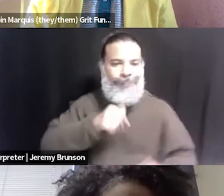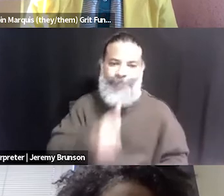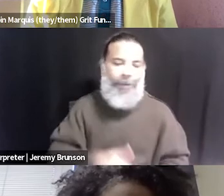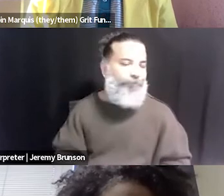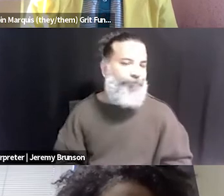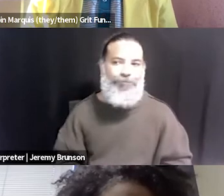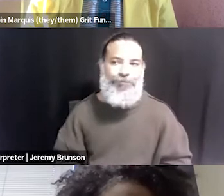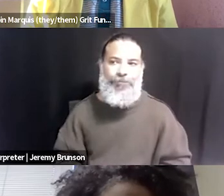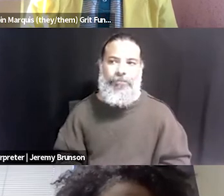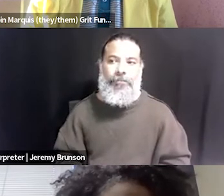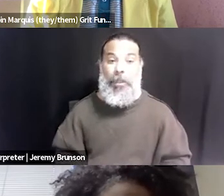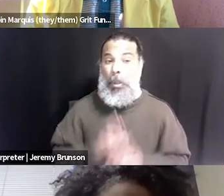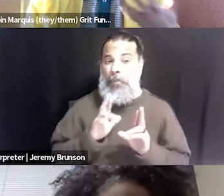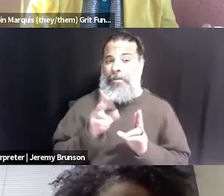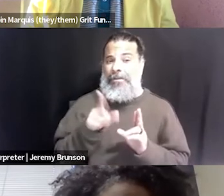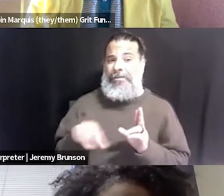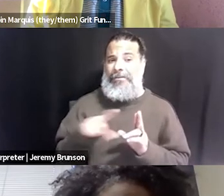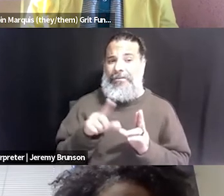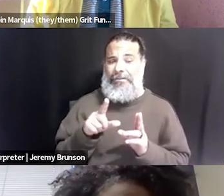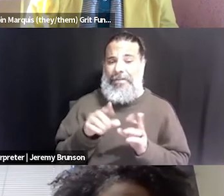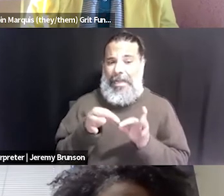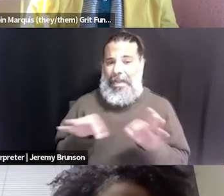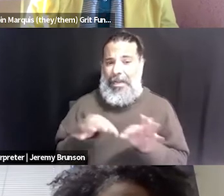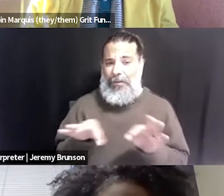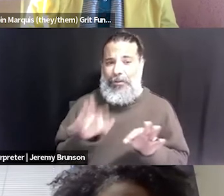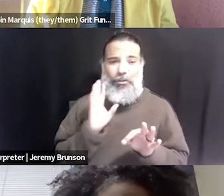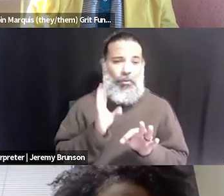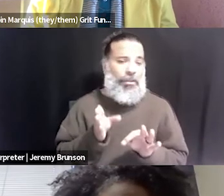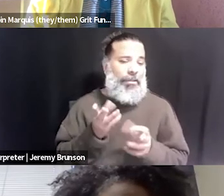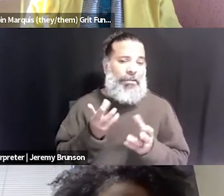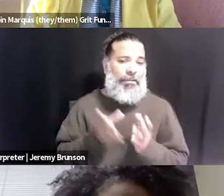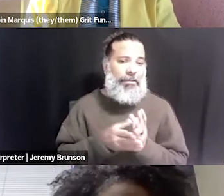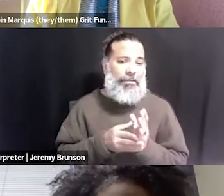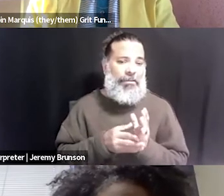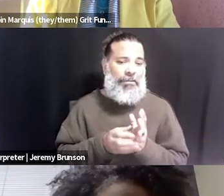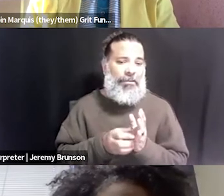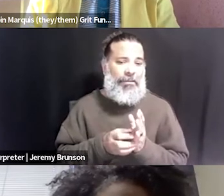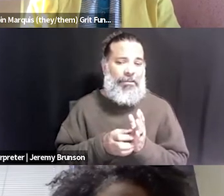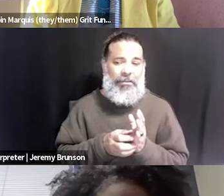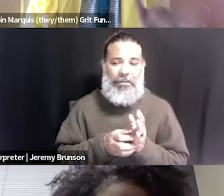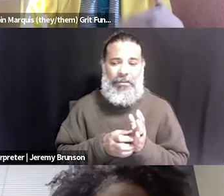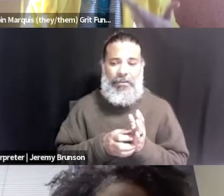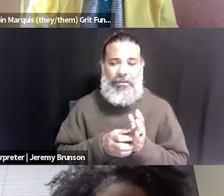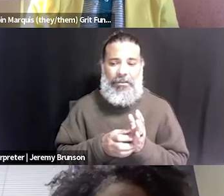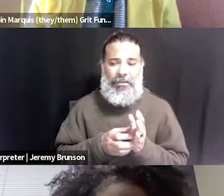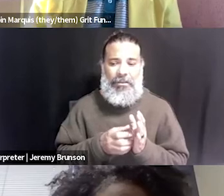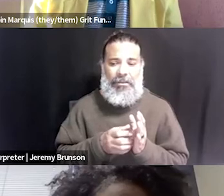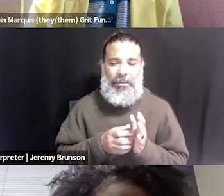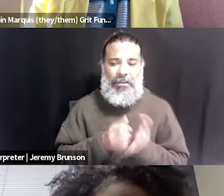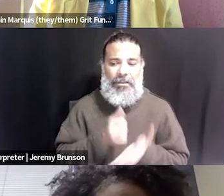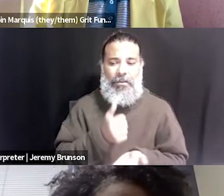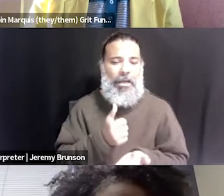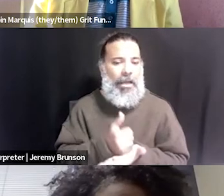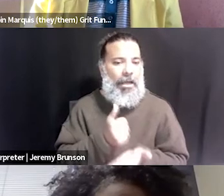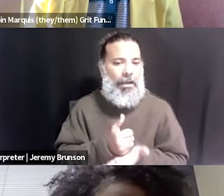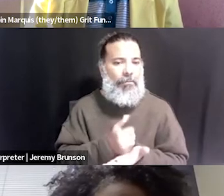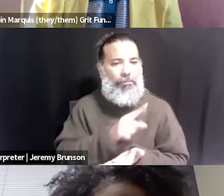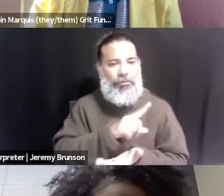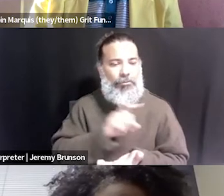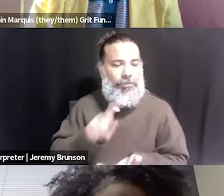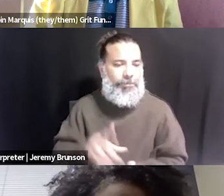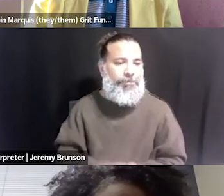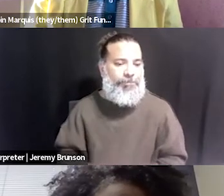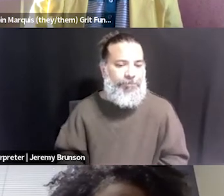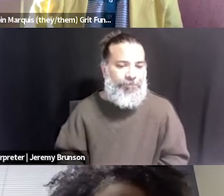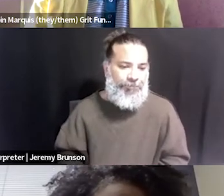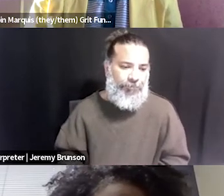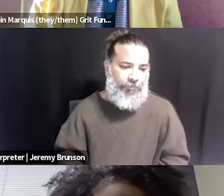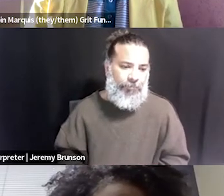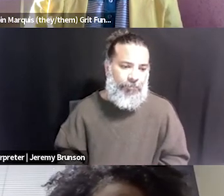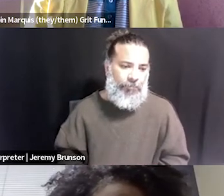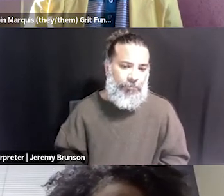Hopefully this language will add to that, the question you're asking.